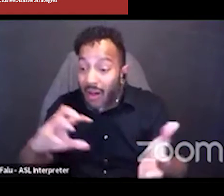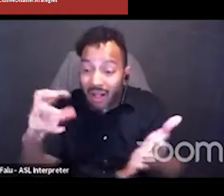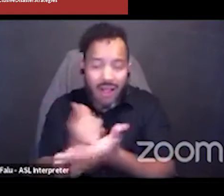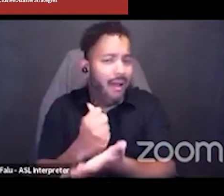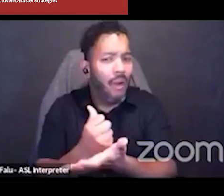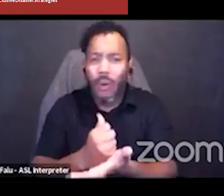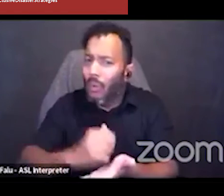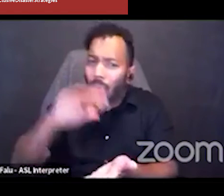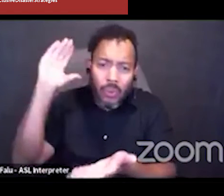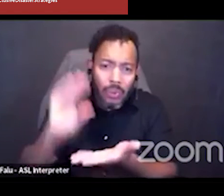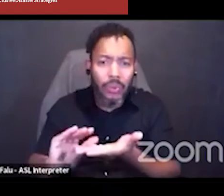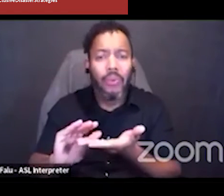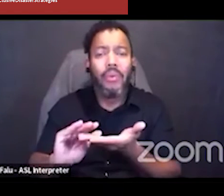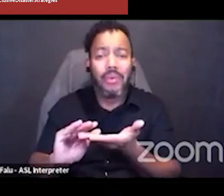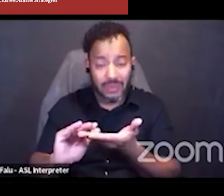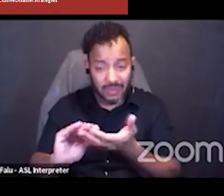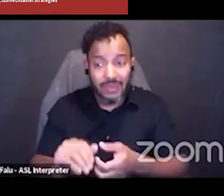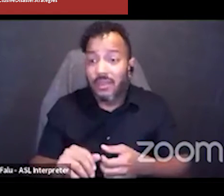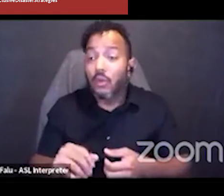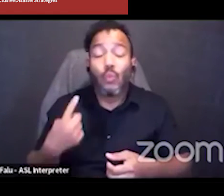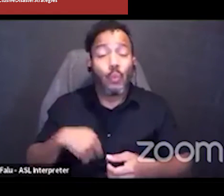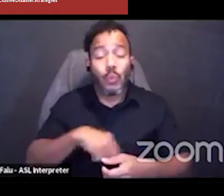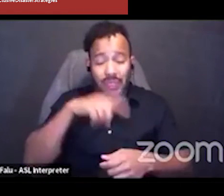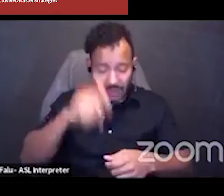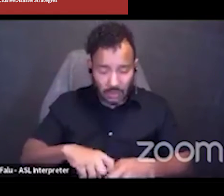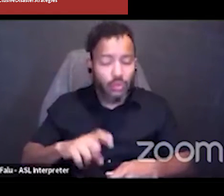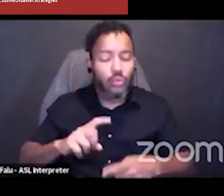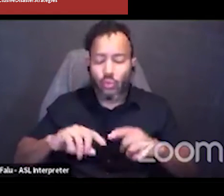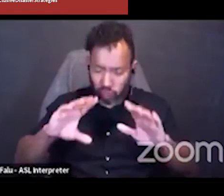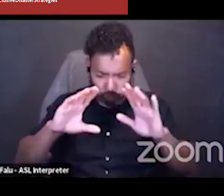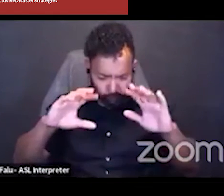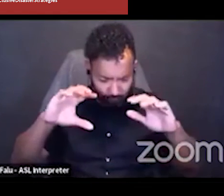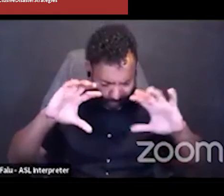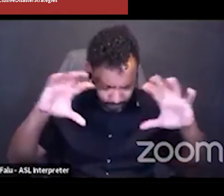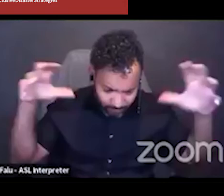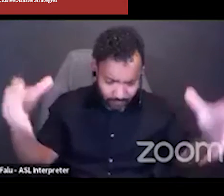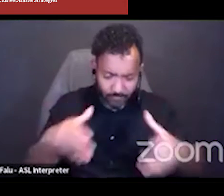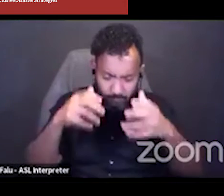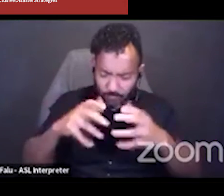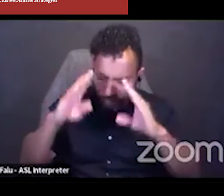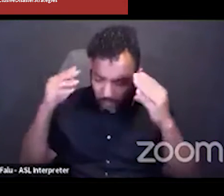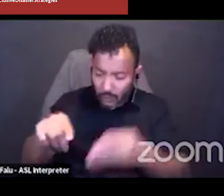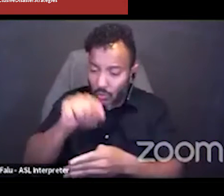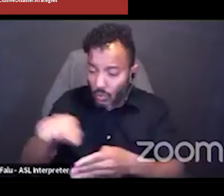day. We need to come together to really focus on the most marginalized so that the systems